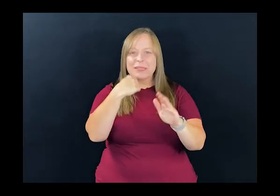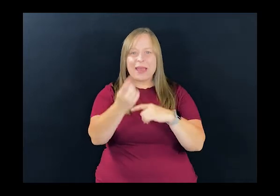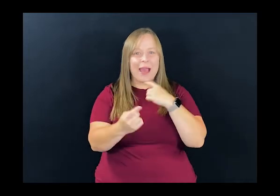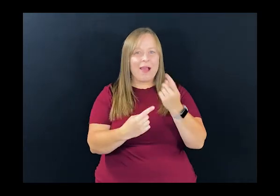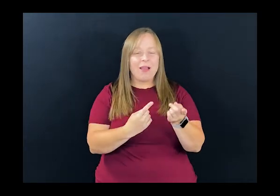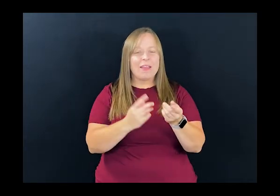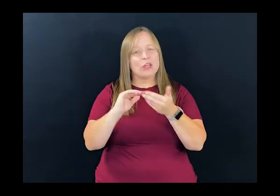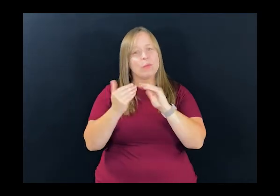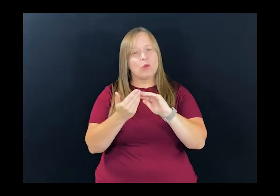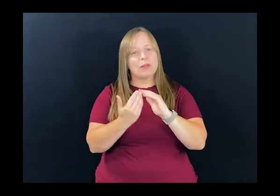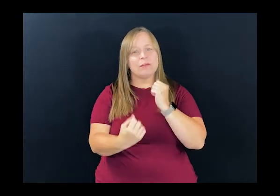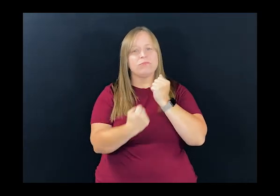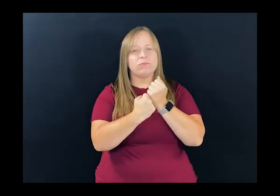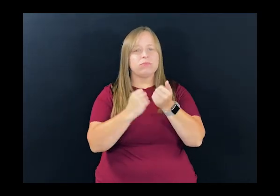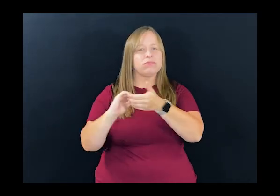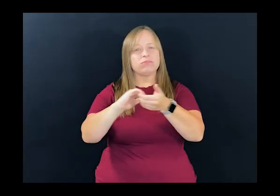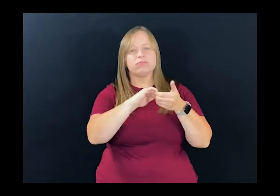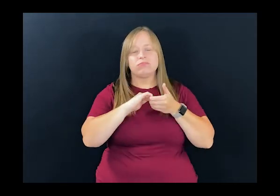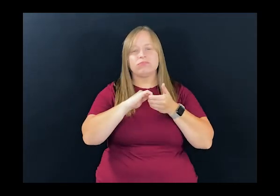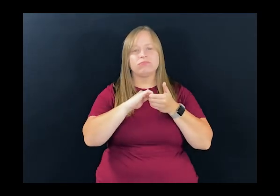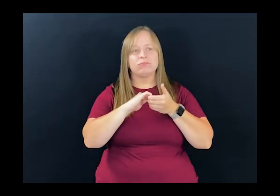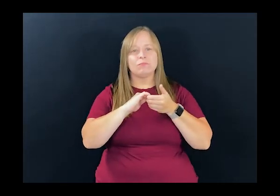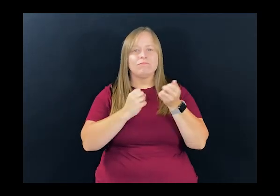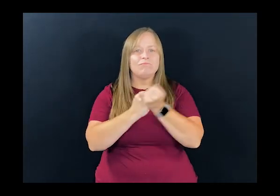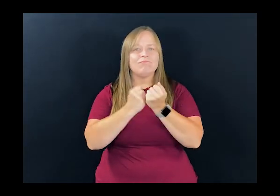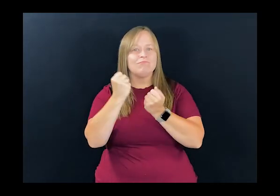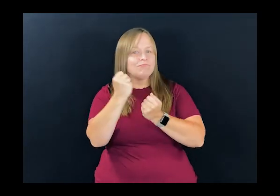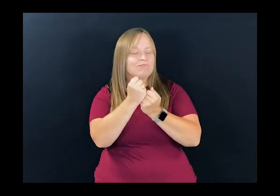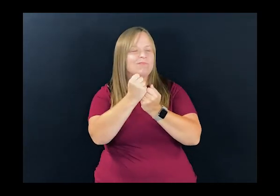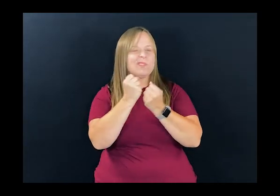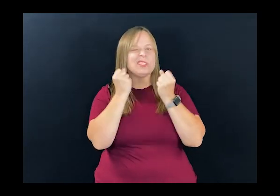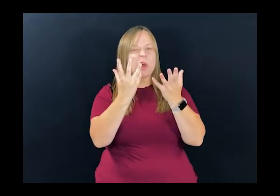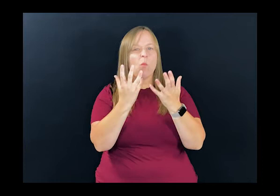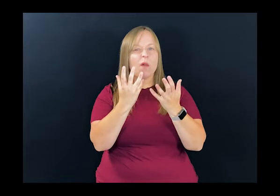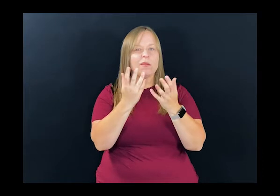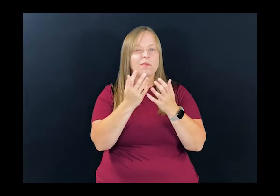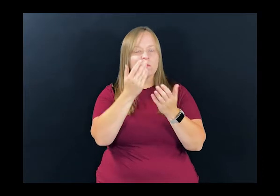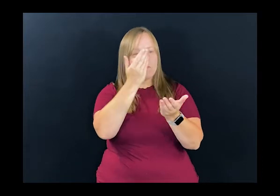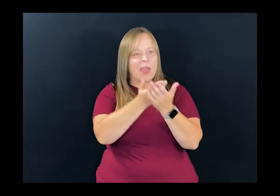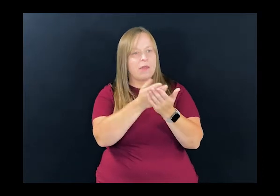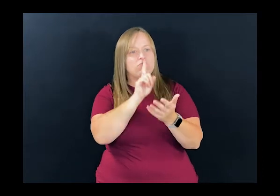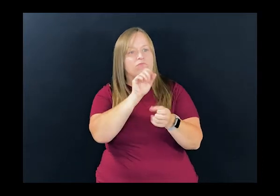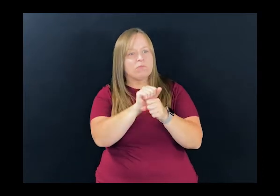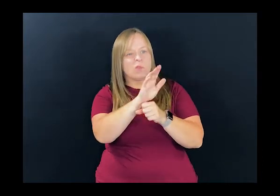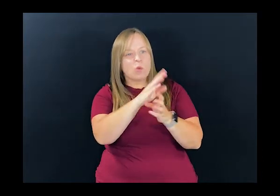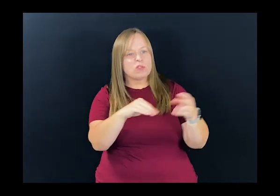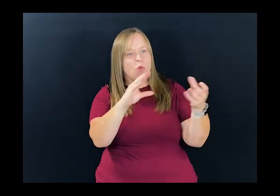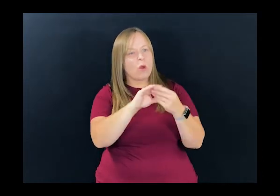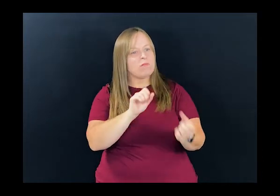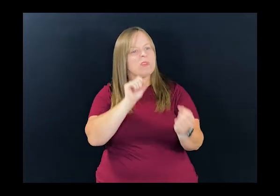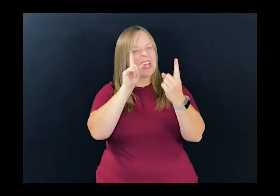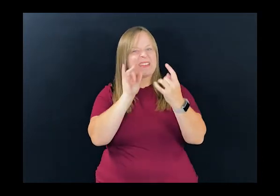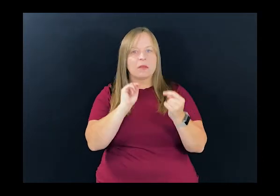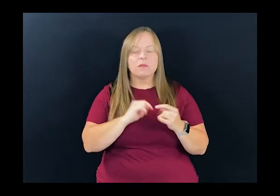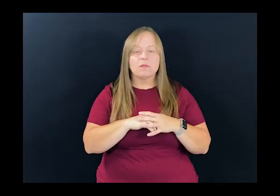And then also the community, the camaraderie, of knowing that there's someone who validates your story, who gets it.